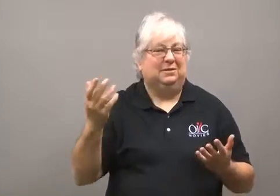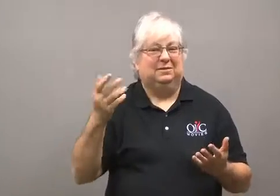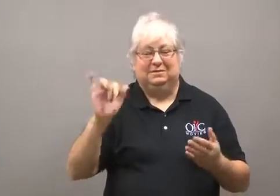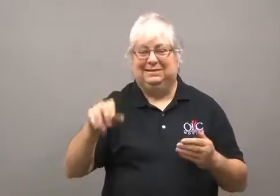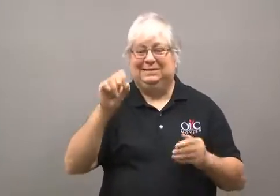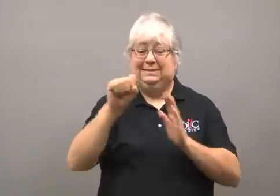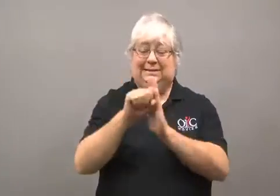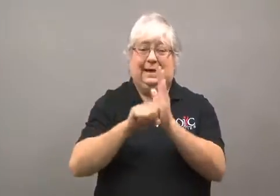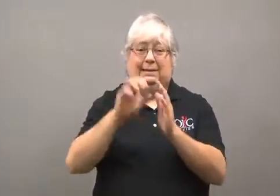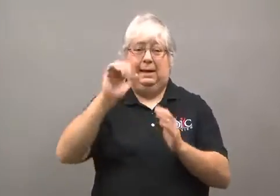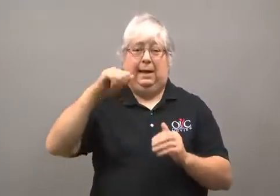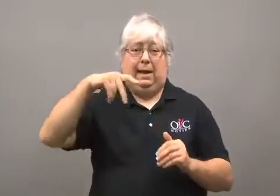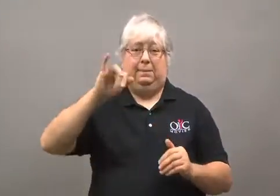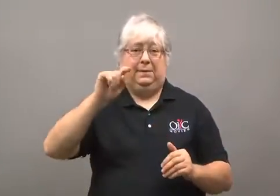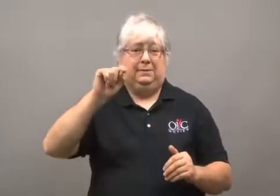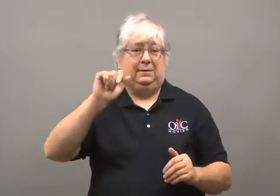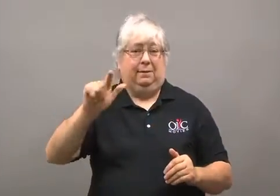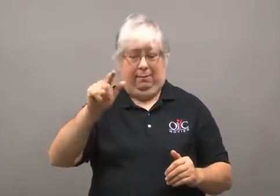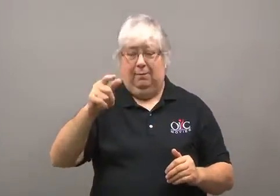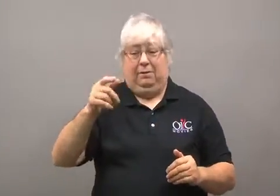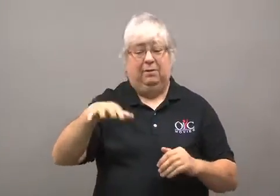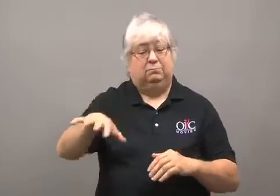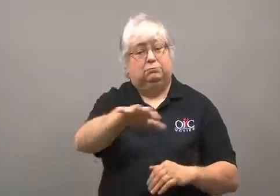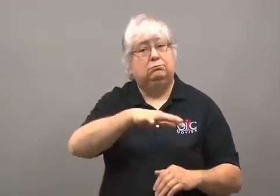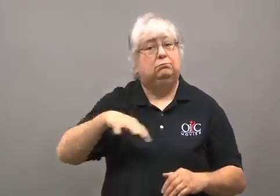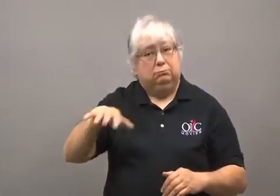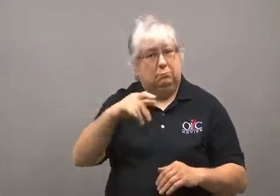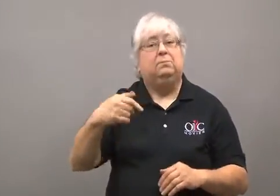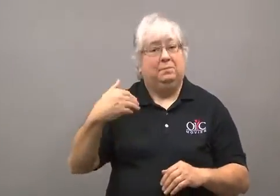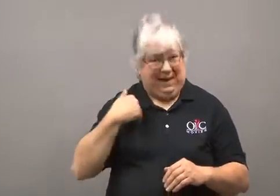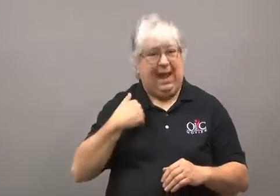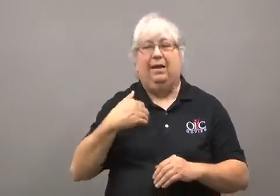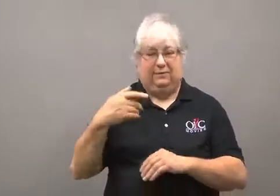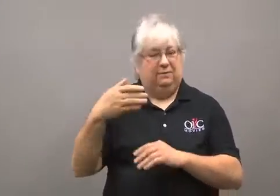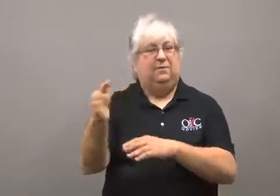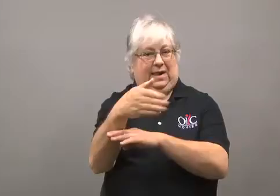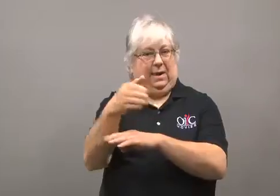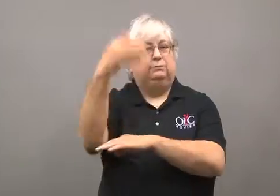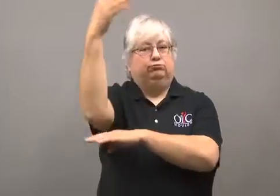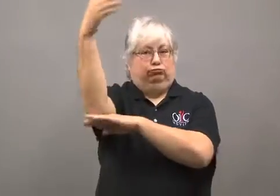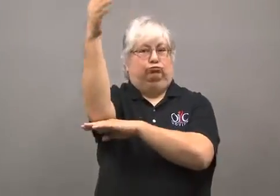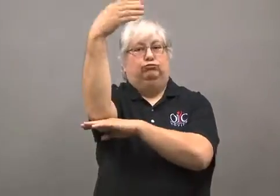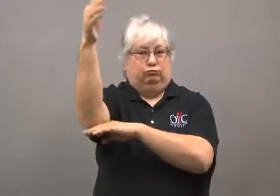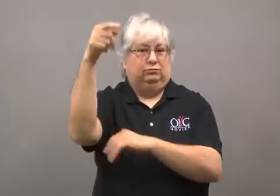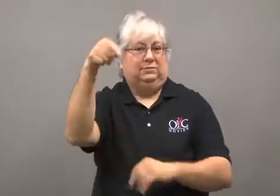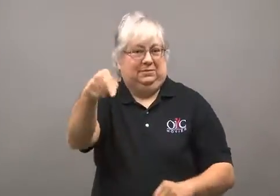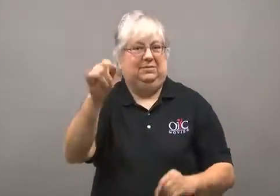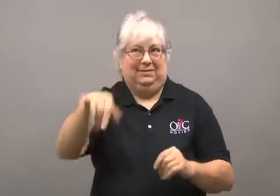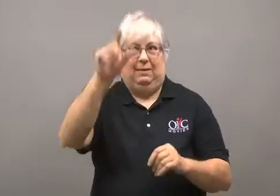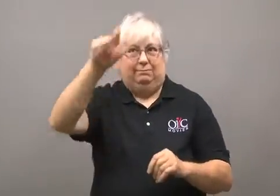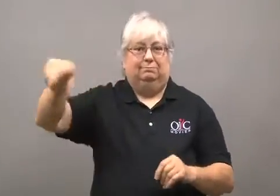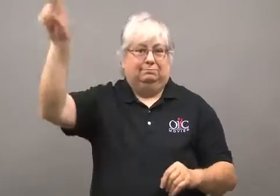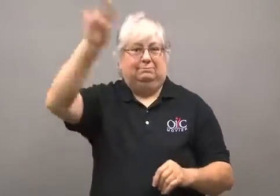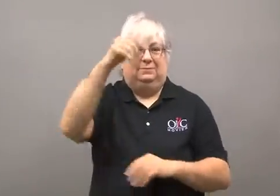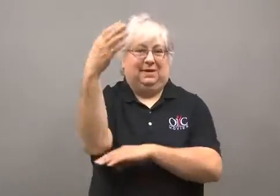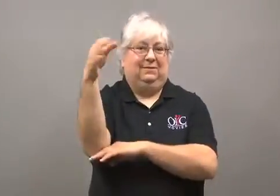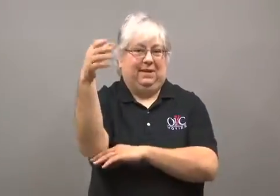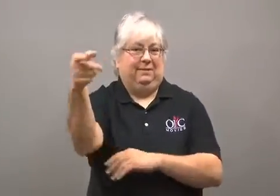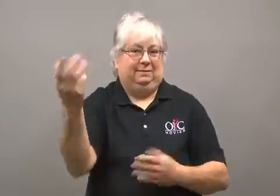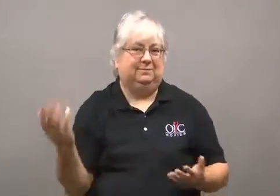The flag of the Confederacy flies on the state capitol grounds.